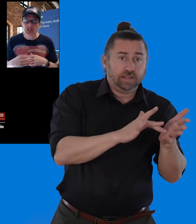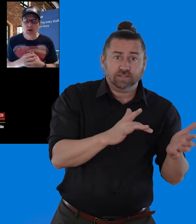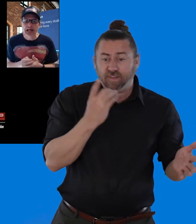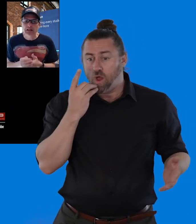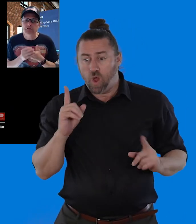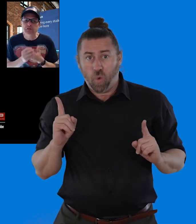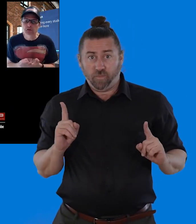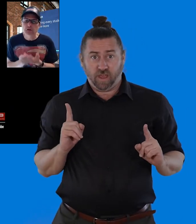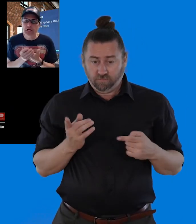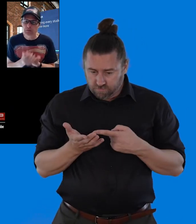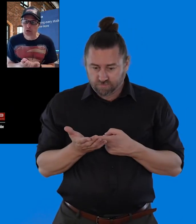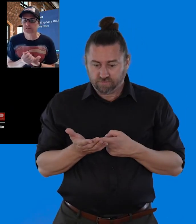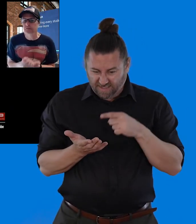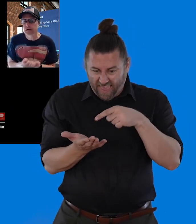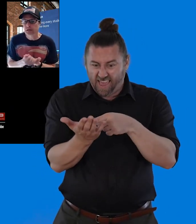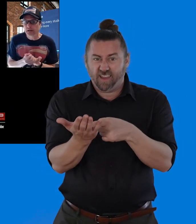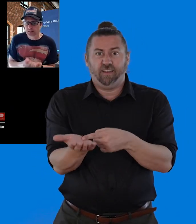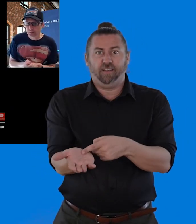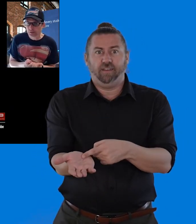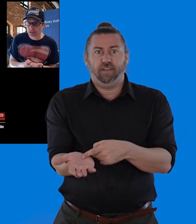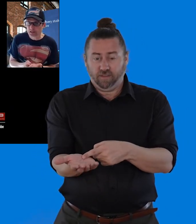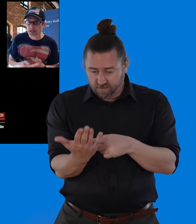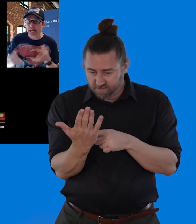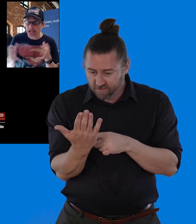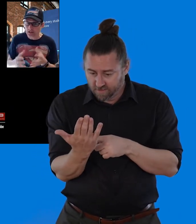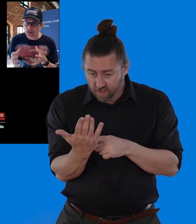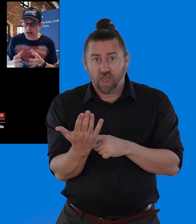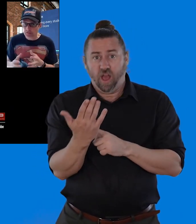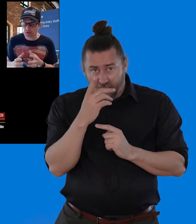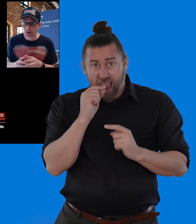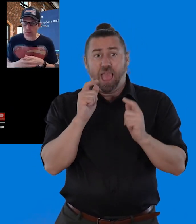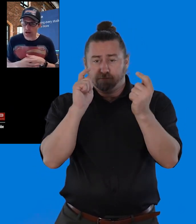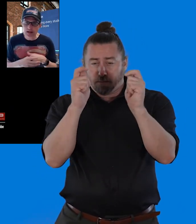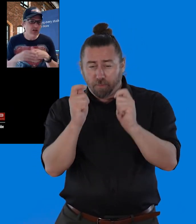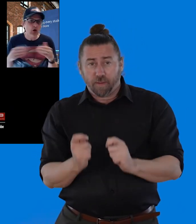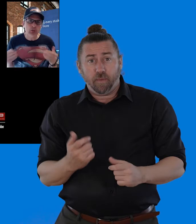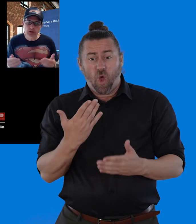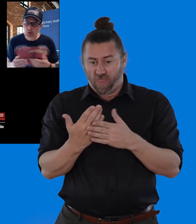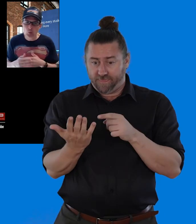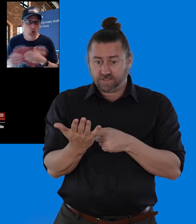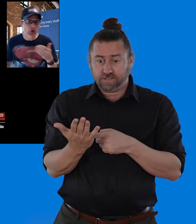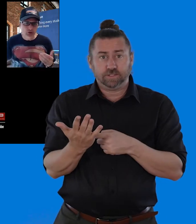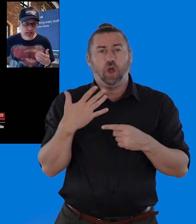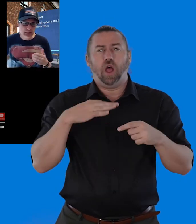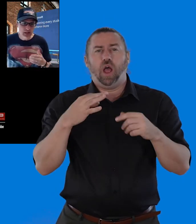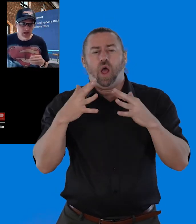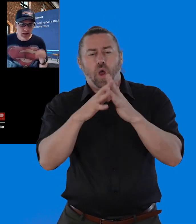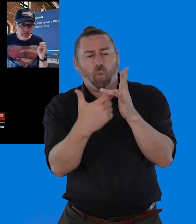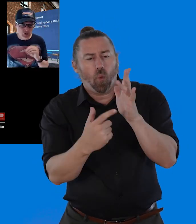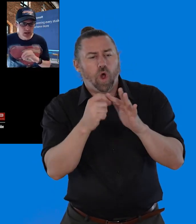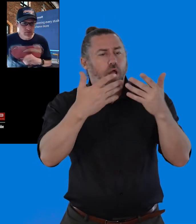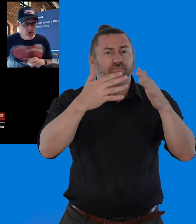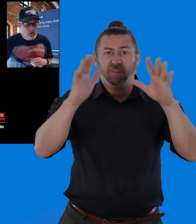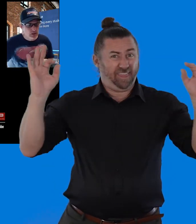And so, I get the full Immersive Reader experience inside the phone. I'm not having to open it in wood or anything like that, but you have a look. (VIDEO PLAYS),